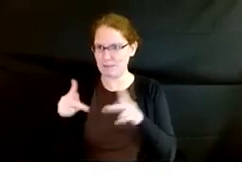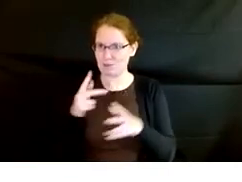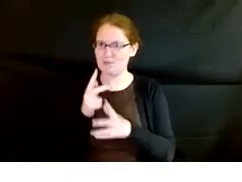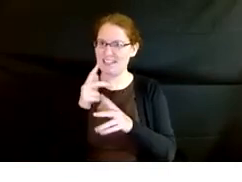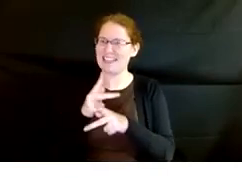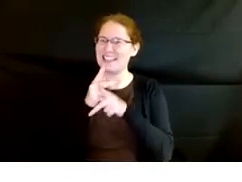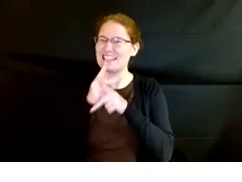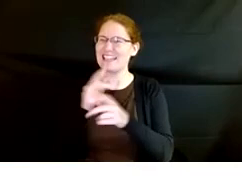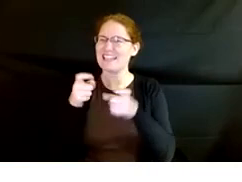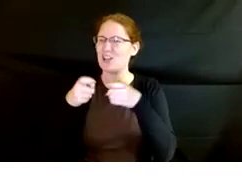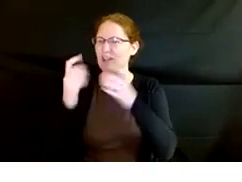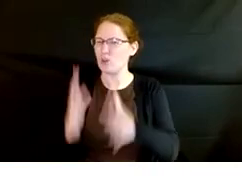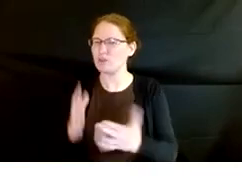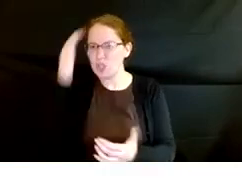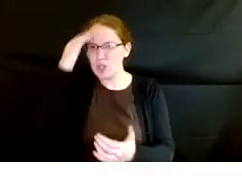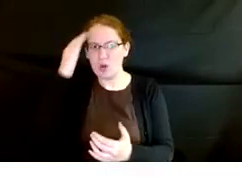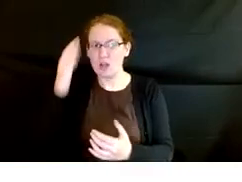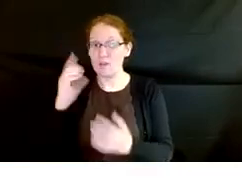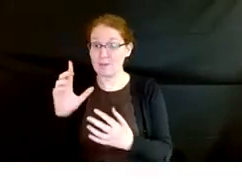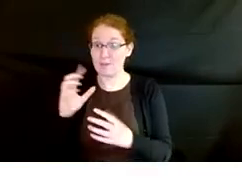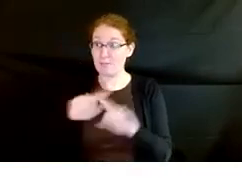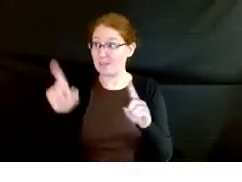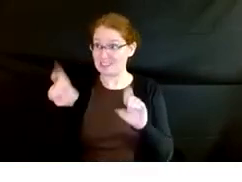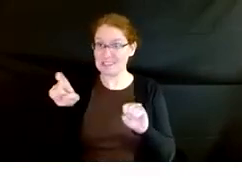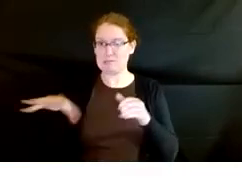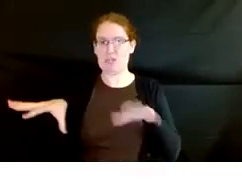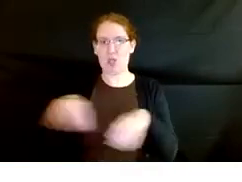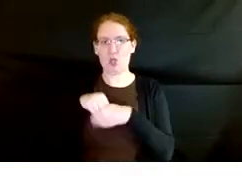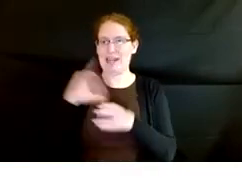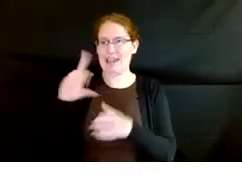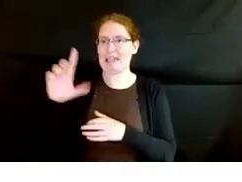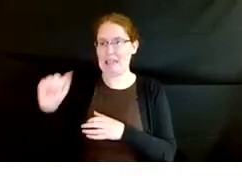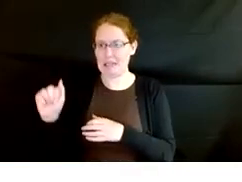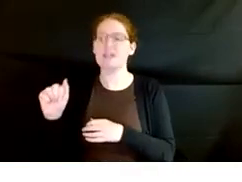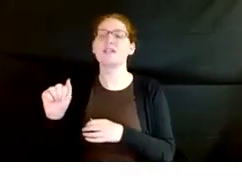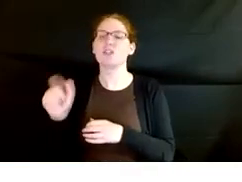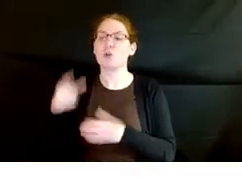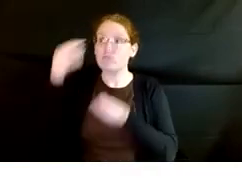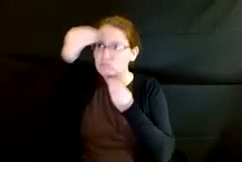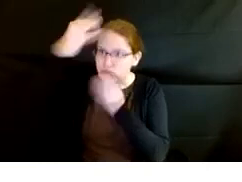Disabilities Act uh and other laws and so we were able to get the word out about that both in